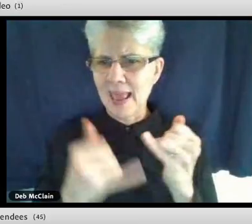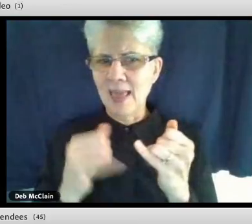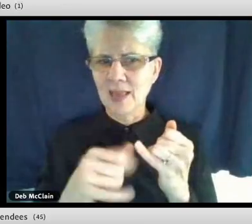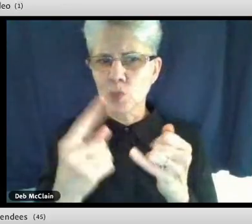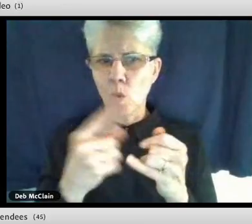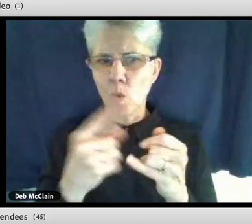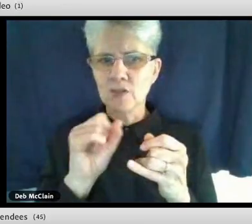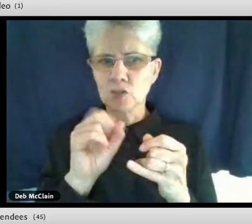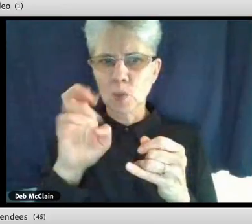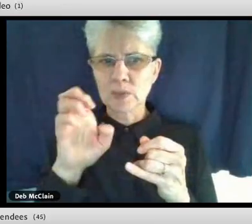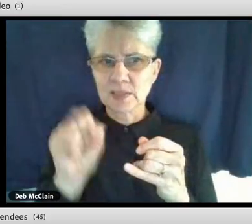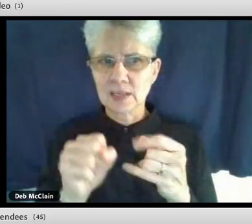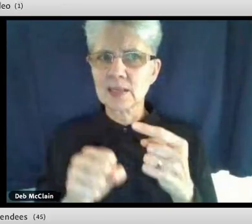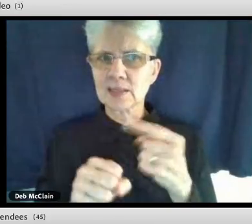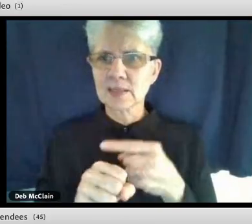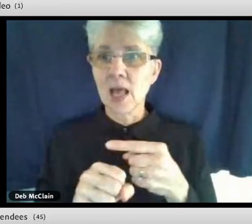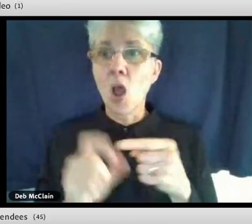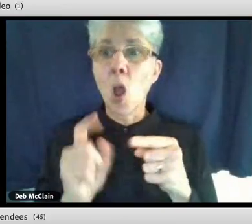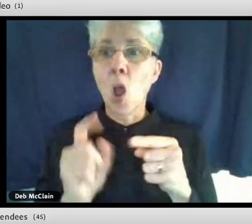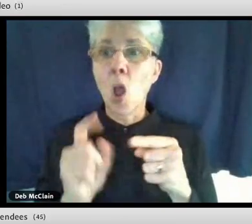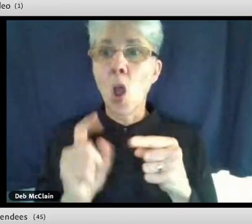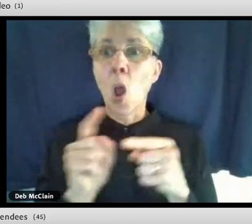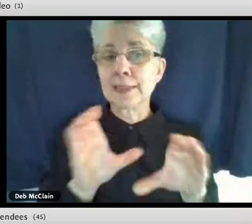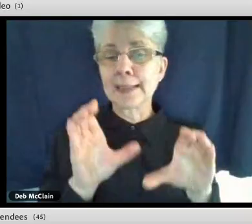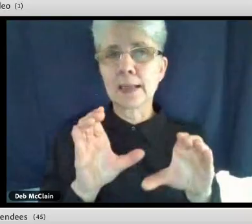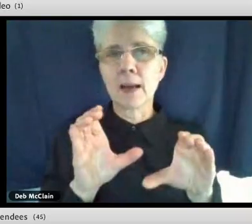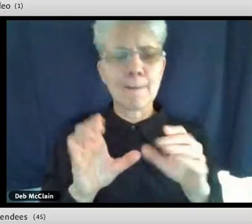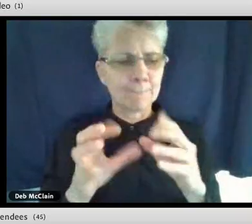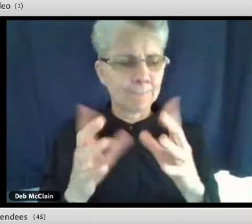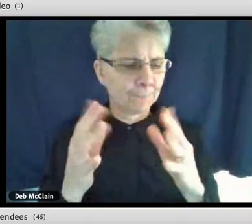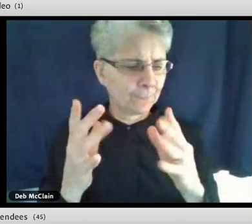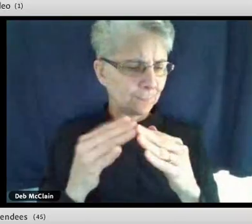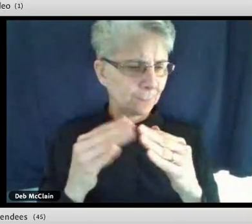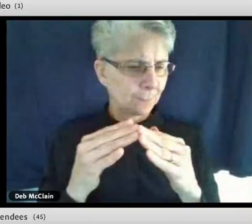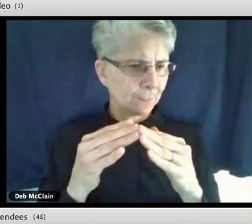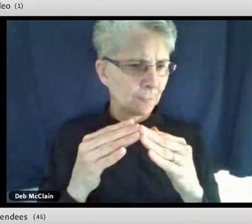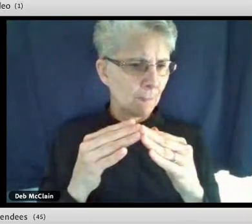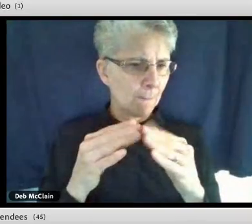They're doing a listing of all the websites